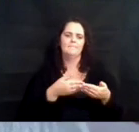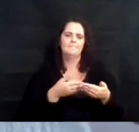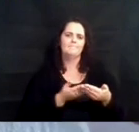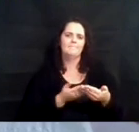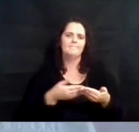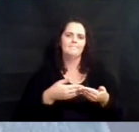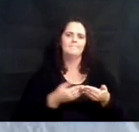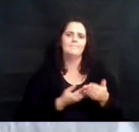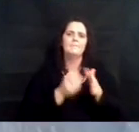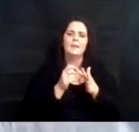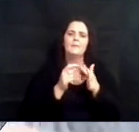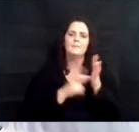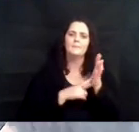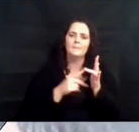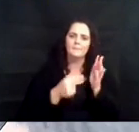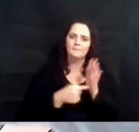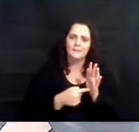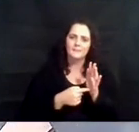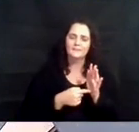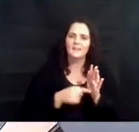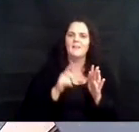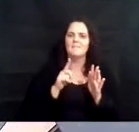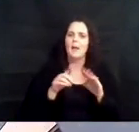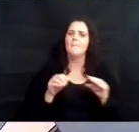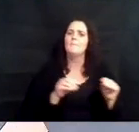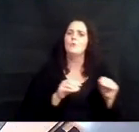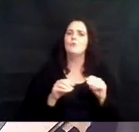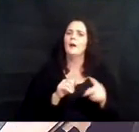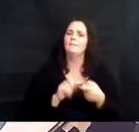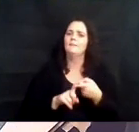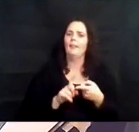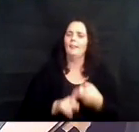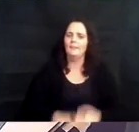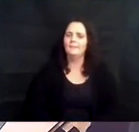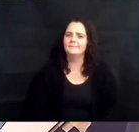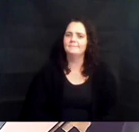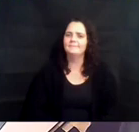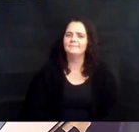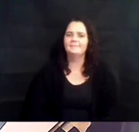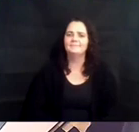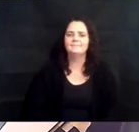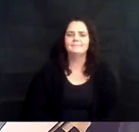impede the motion of them at all. Okay, so now, if I come down here, I'm gonna move